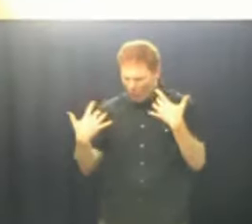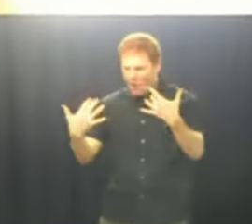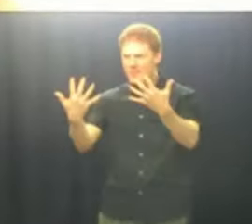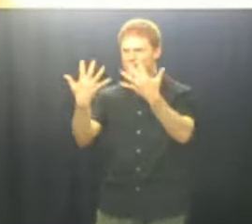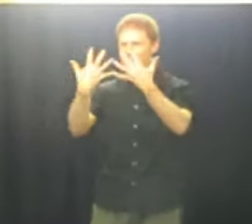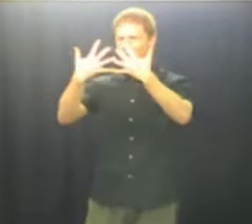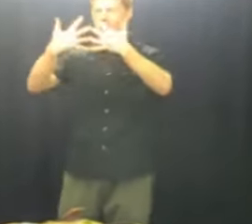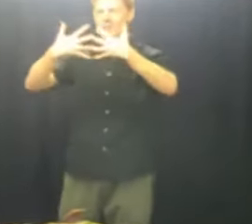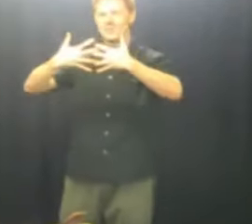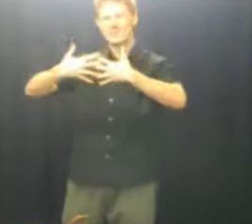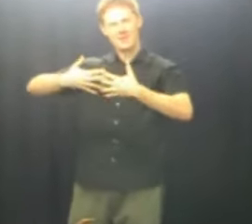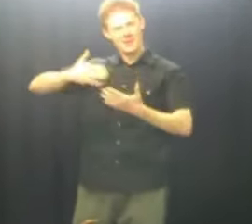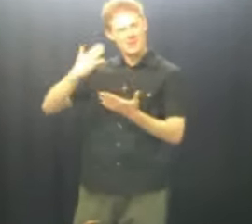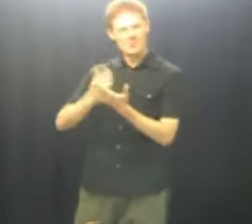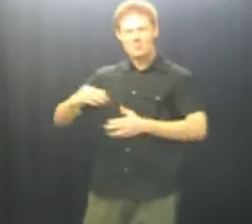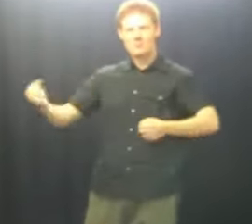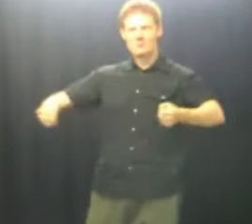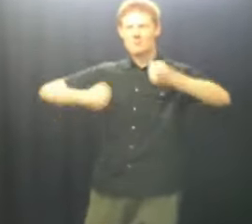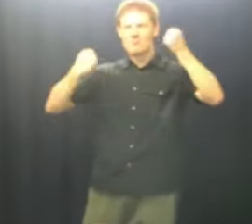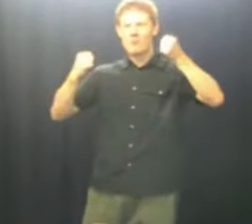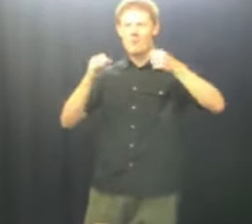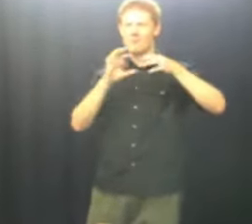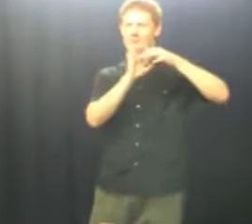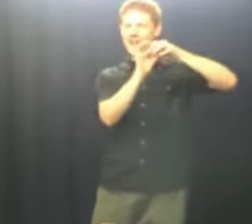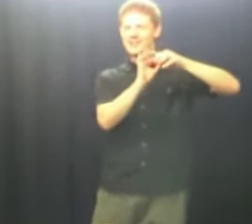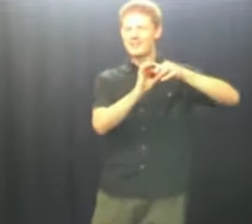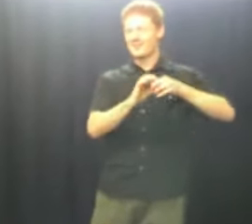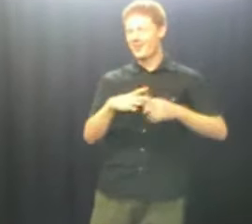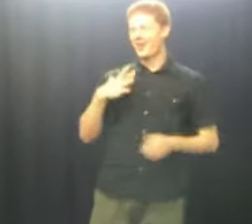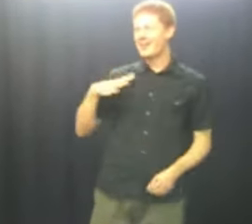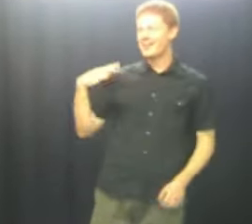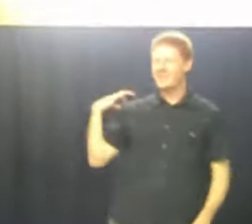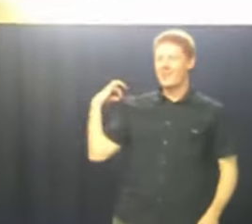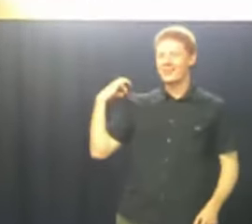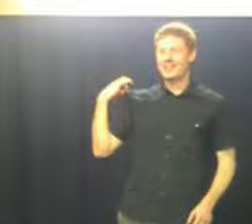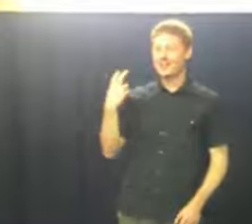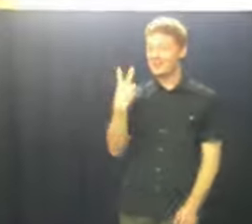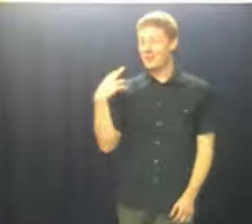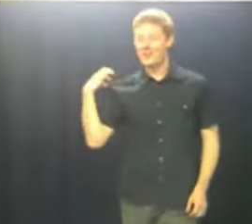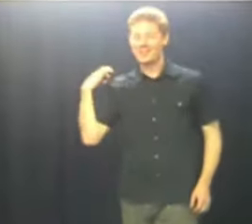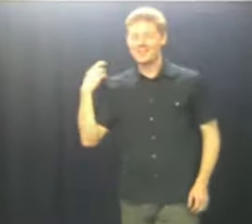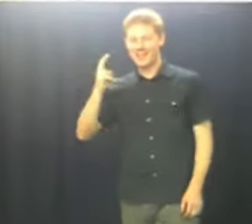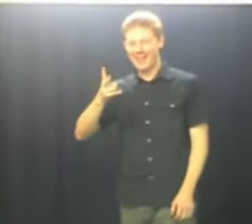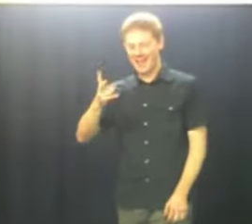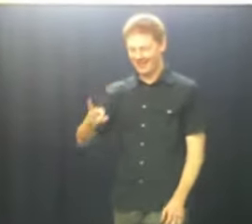now because there are sooo many pages interweaved there is a very powerful bond or "relationship" between the phone books so now I need a volunteer well actually 2 volunteers again